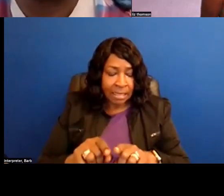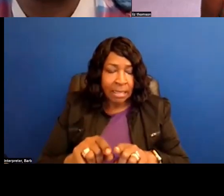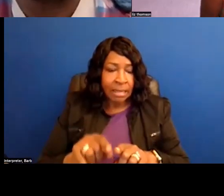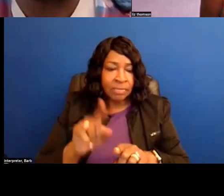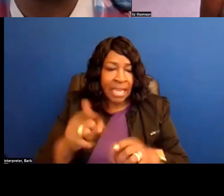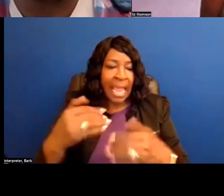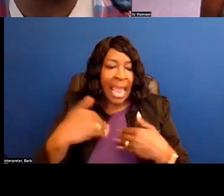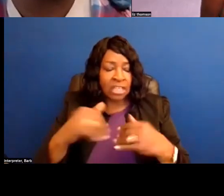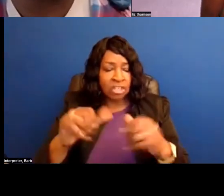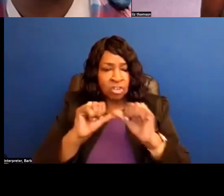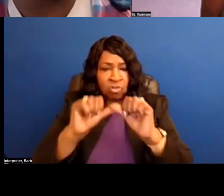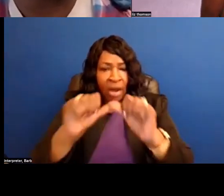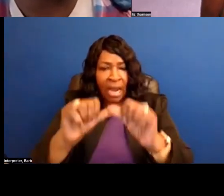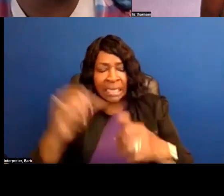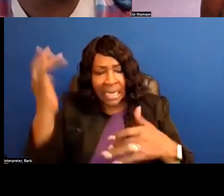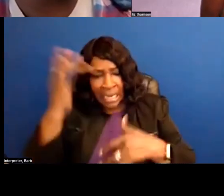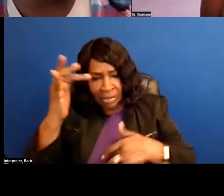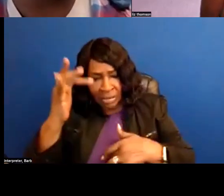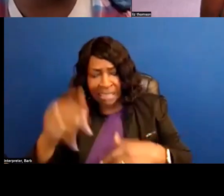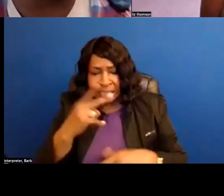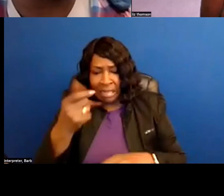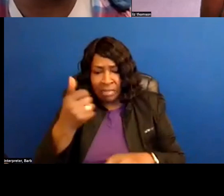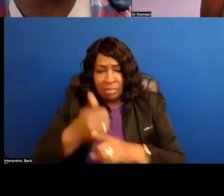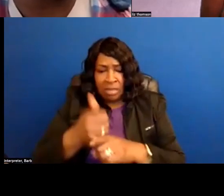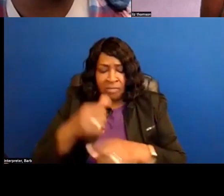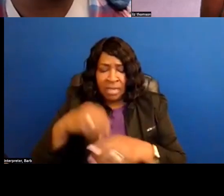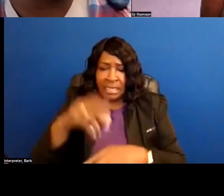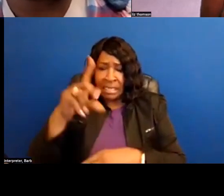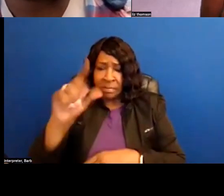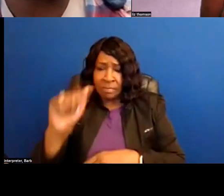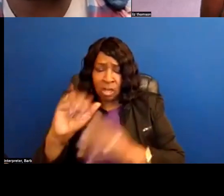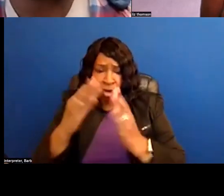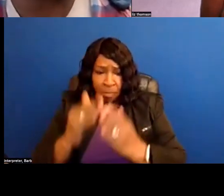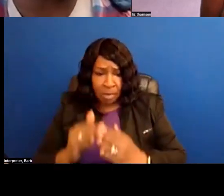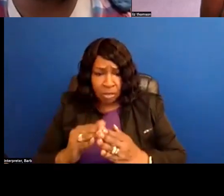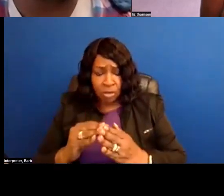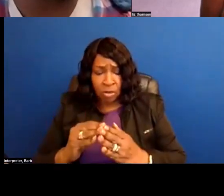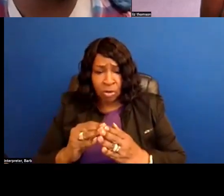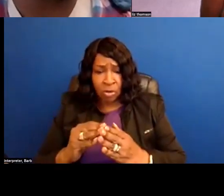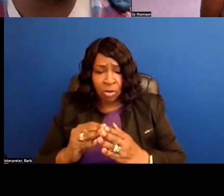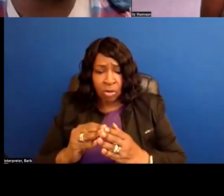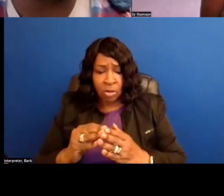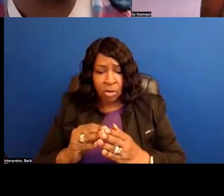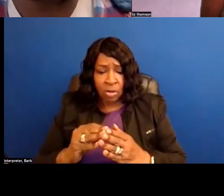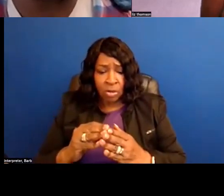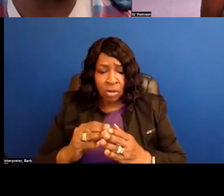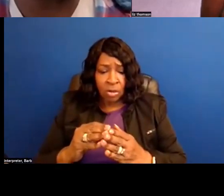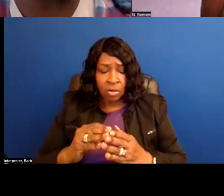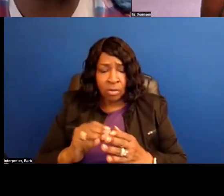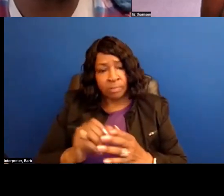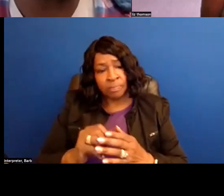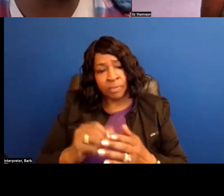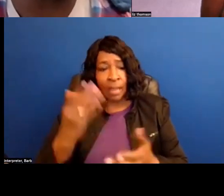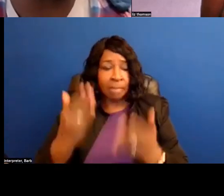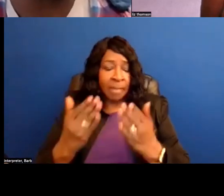within disability community and vice versa or perhaps as living with mental illness,